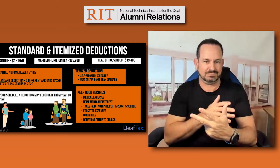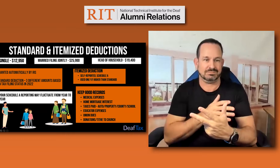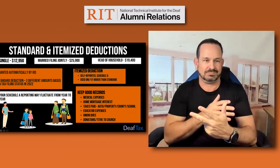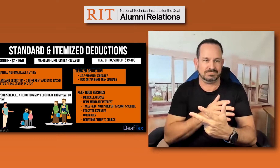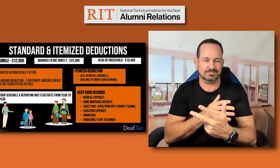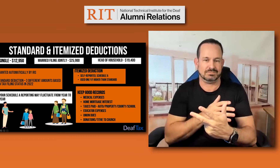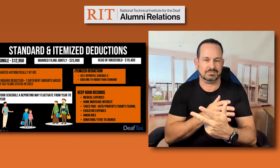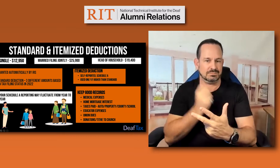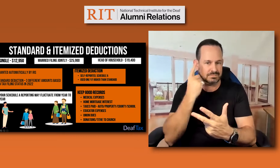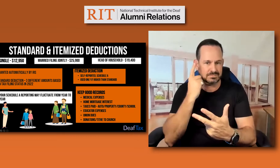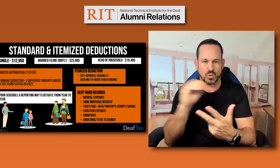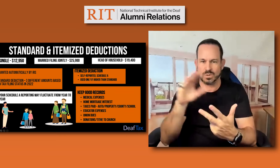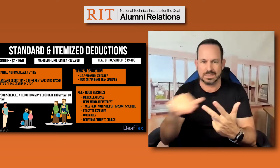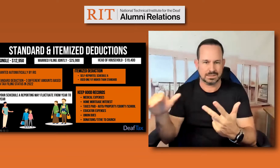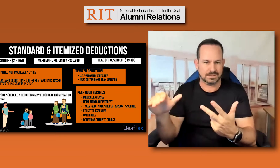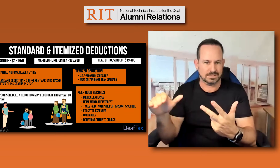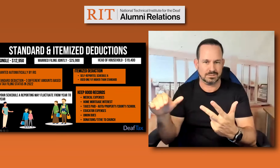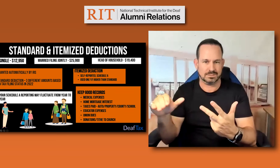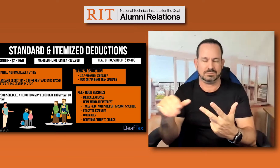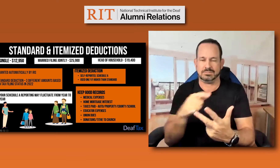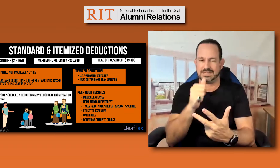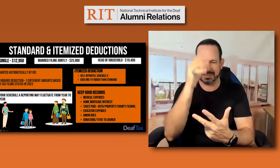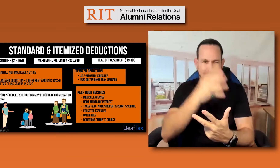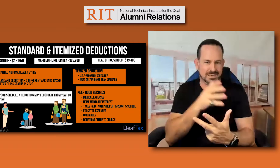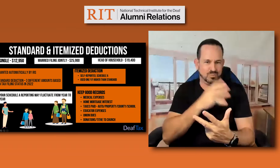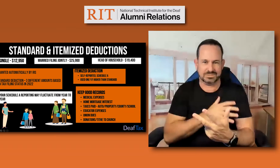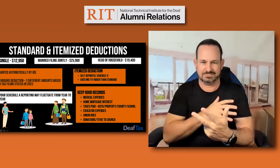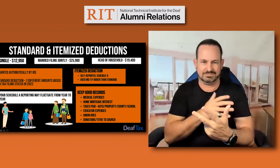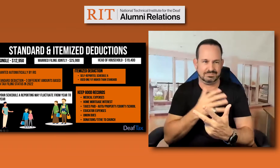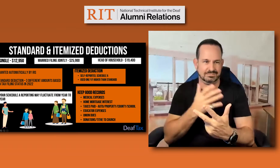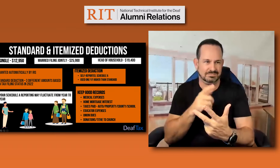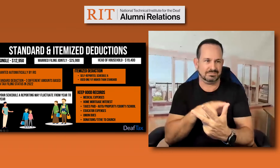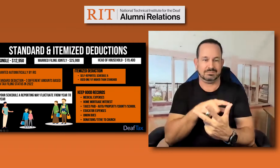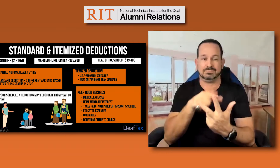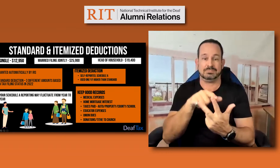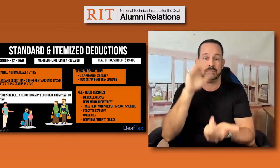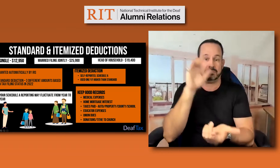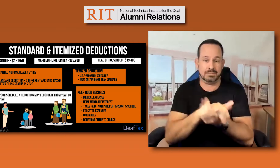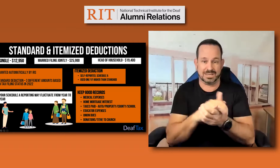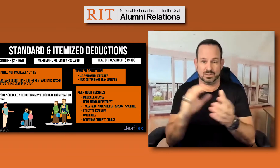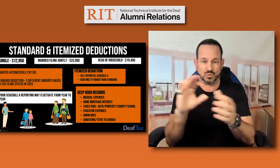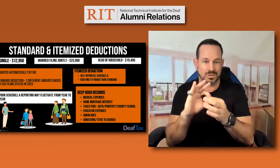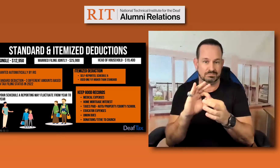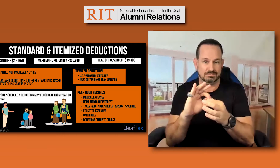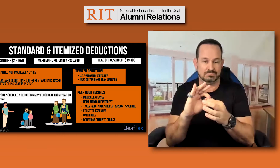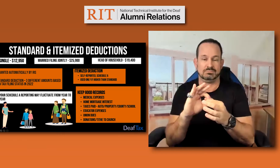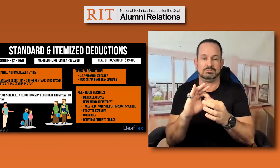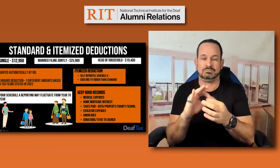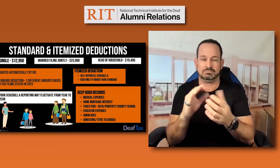single... single being just that, single.